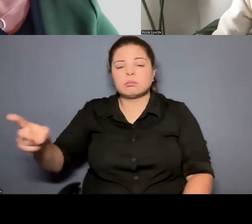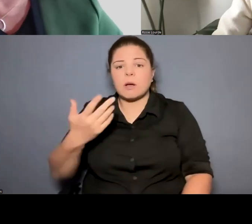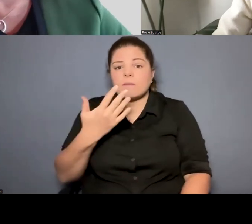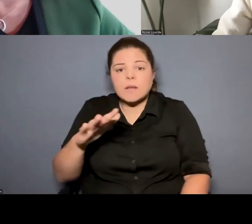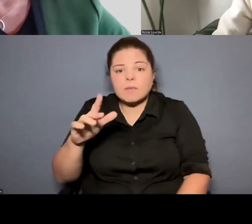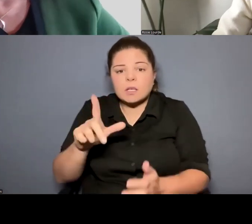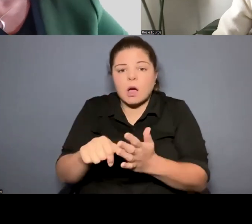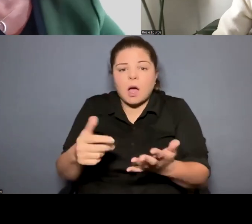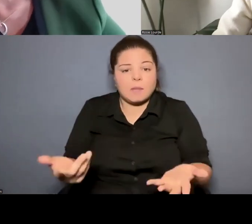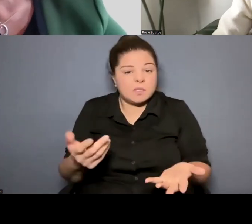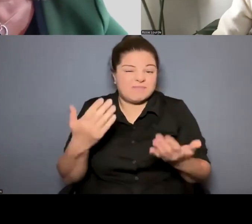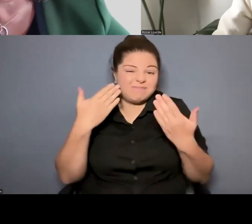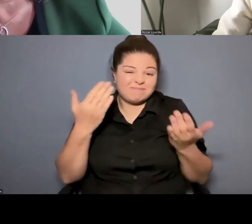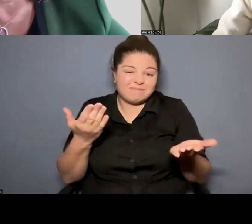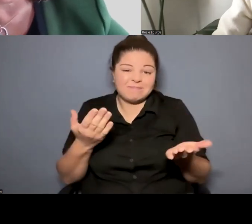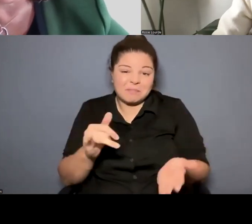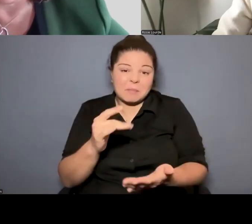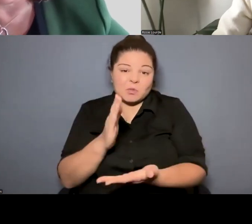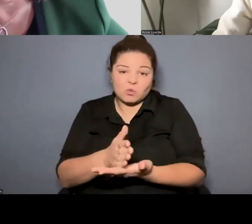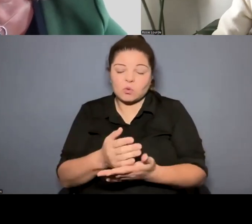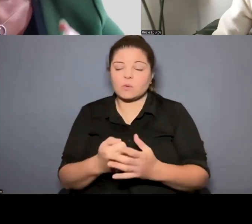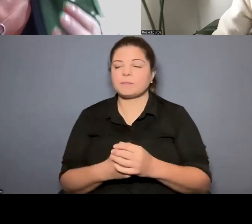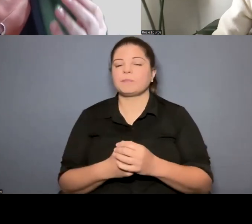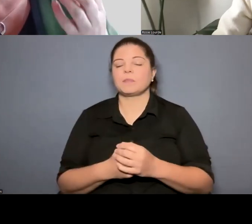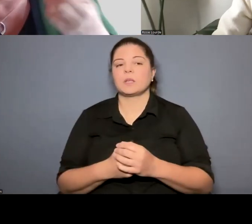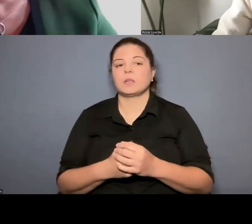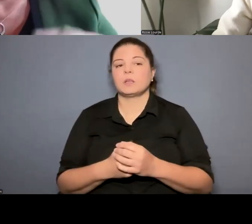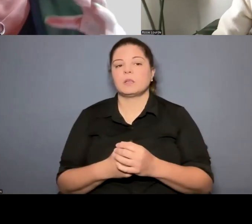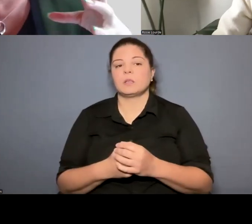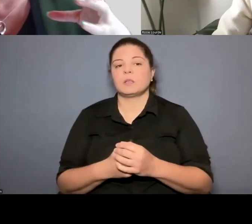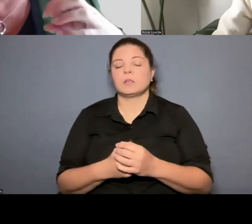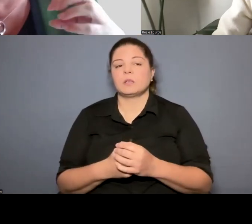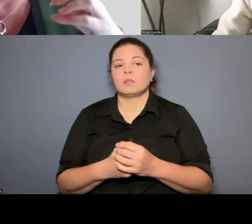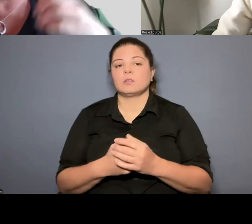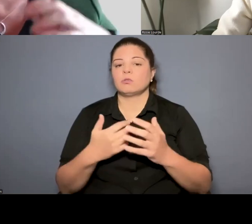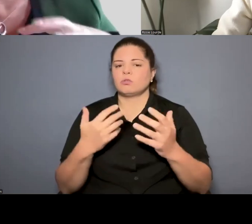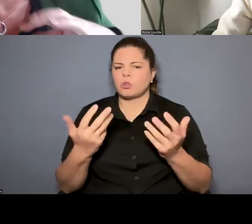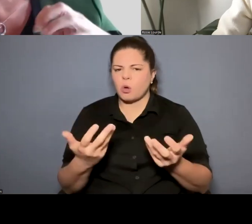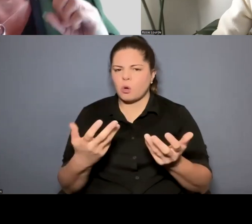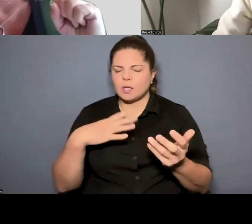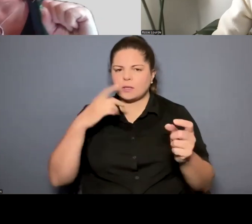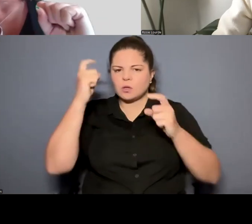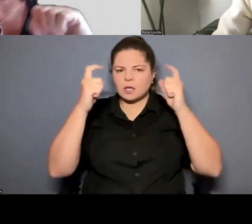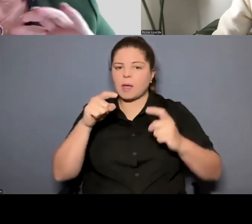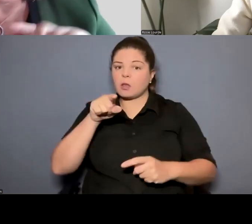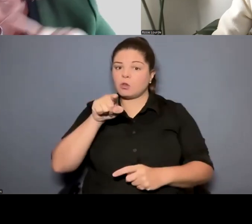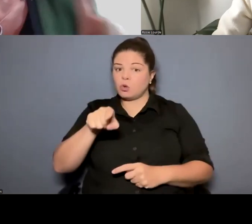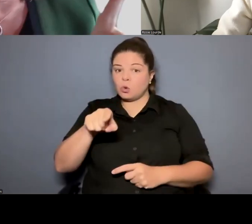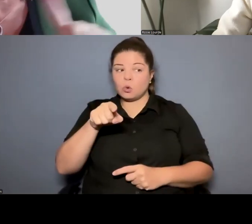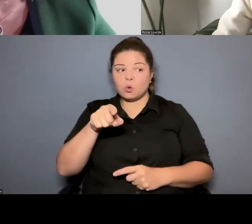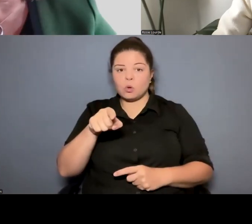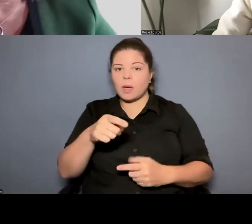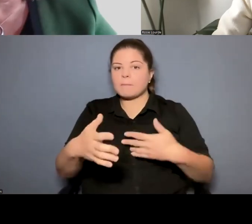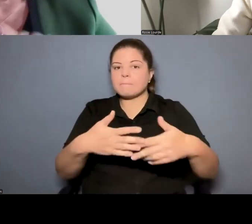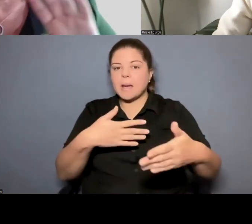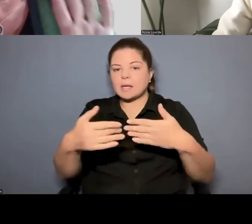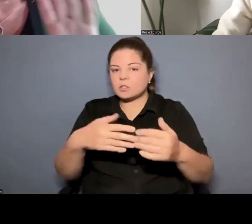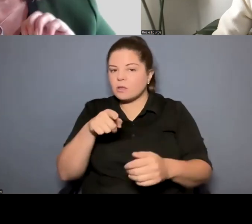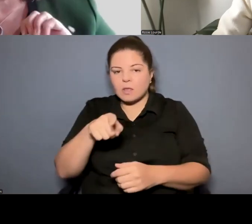And how, how is that, how are you dealing with that? And if I jump to employers,